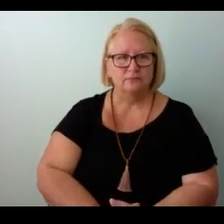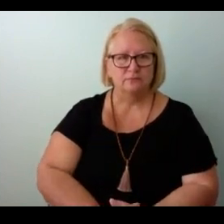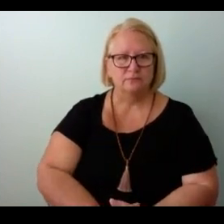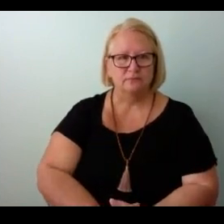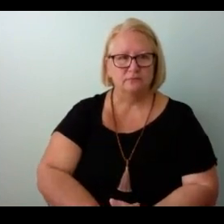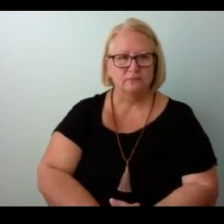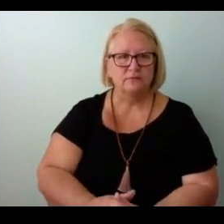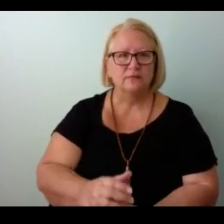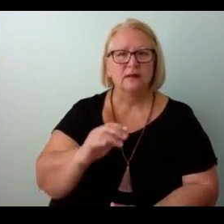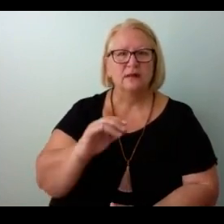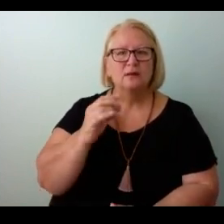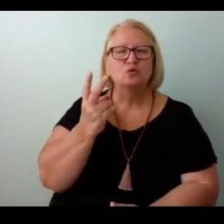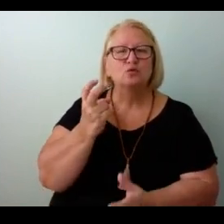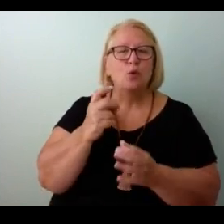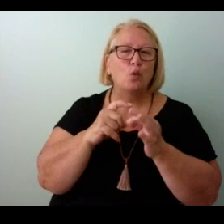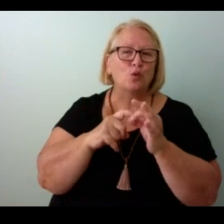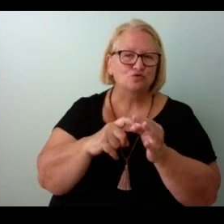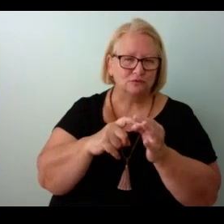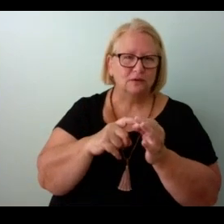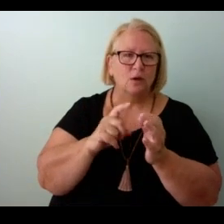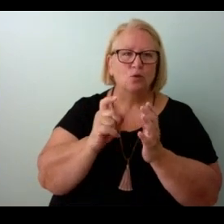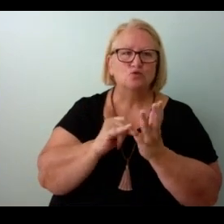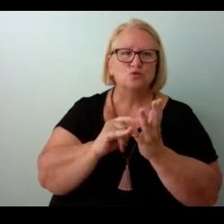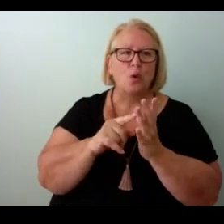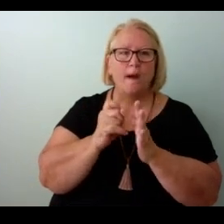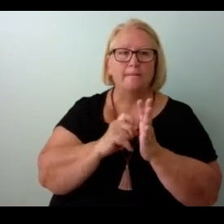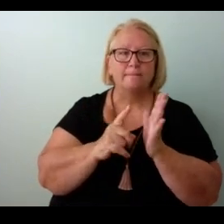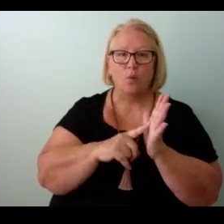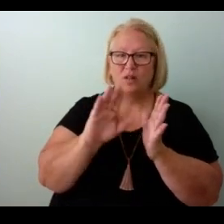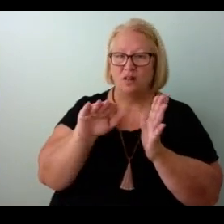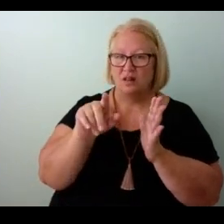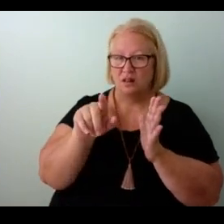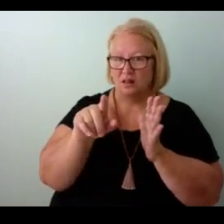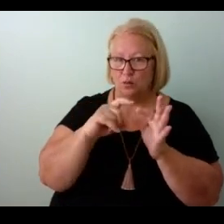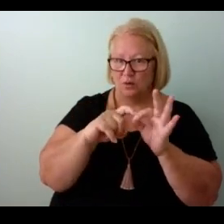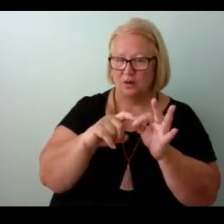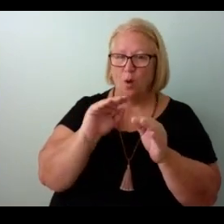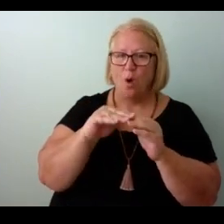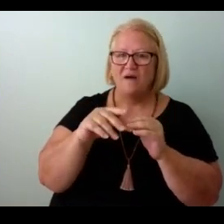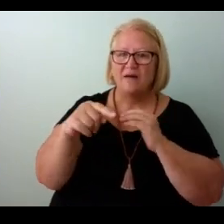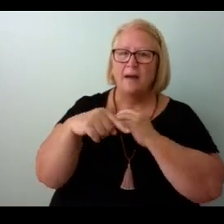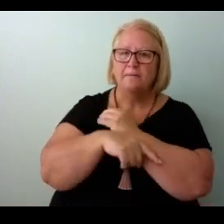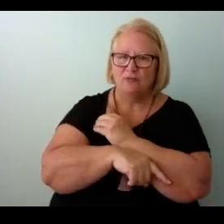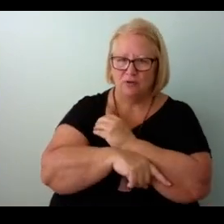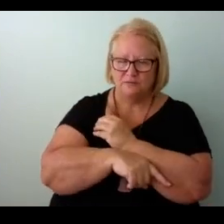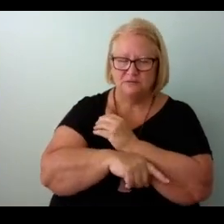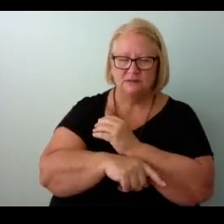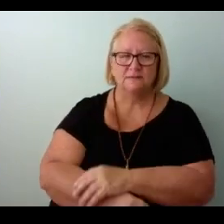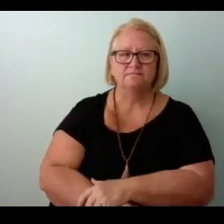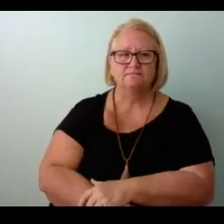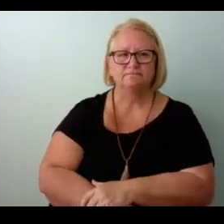Paul, this one is for you in regards to bankruptcy. Yep.